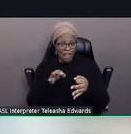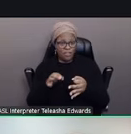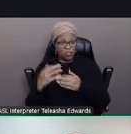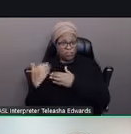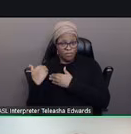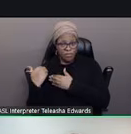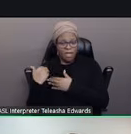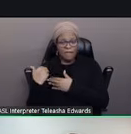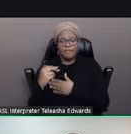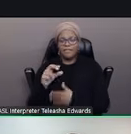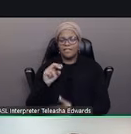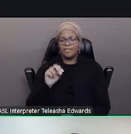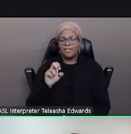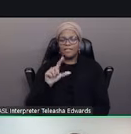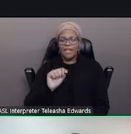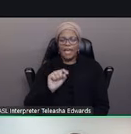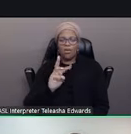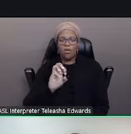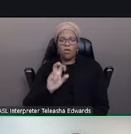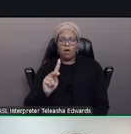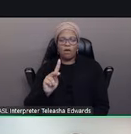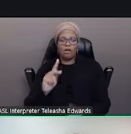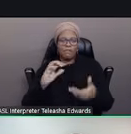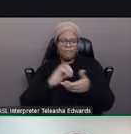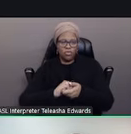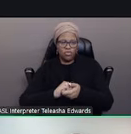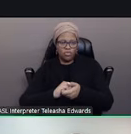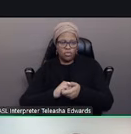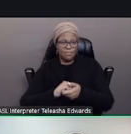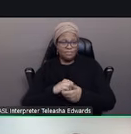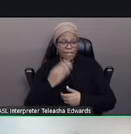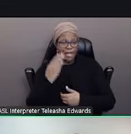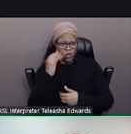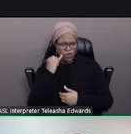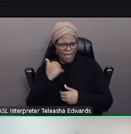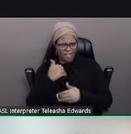Um and I don't know if anybody has access to that but that's a slide that we've shared in